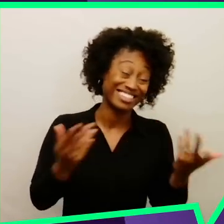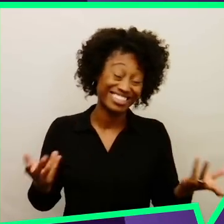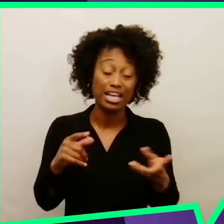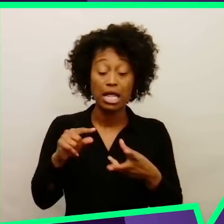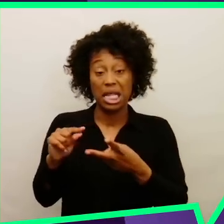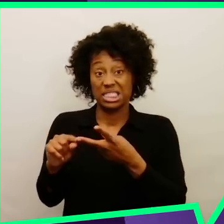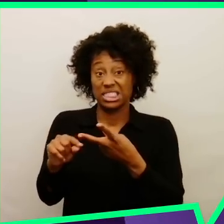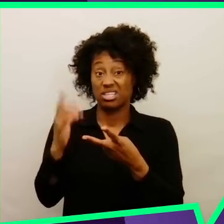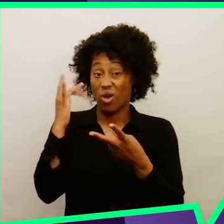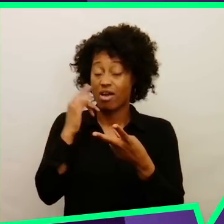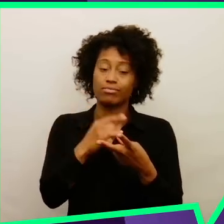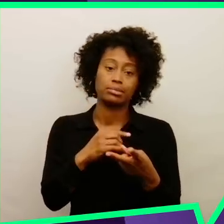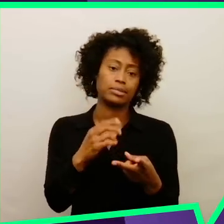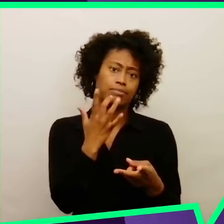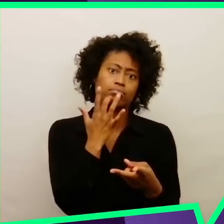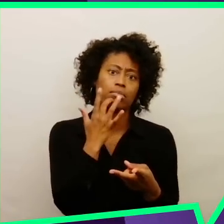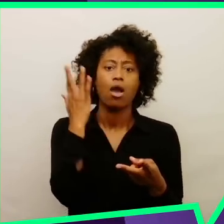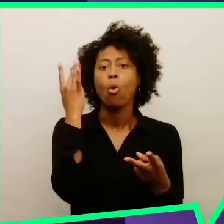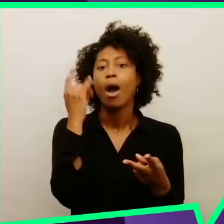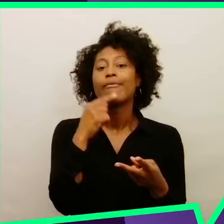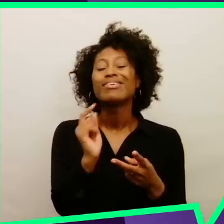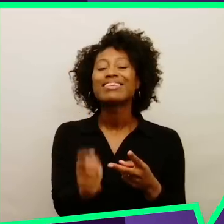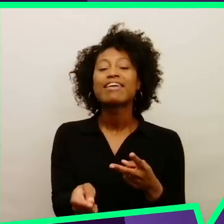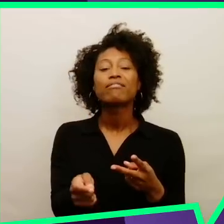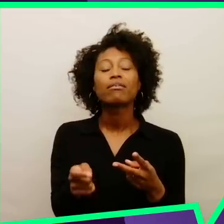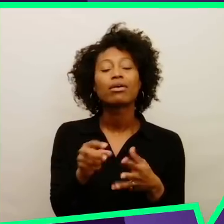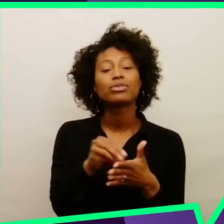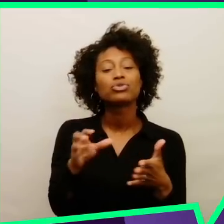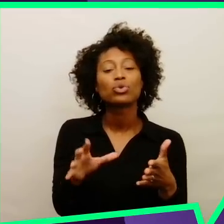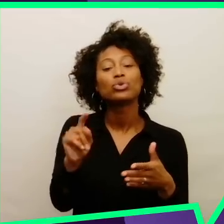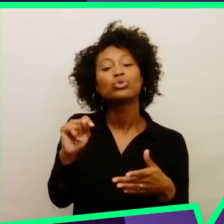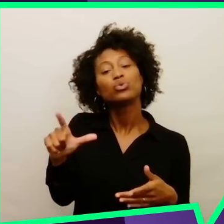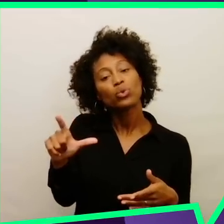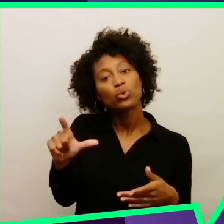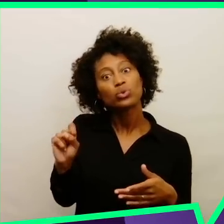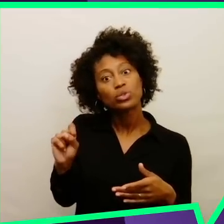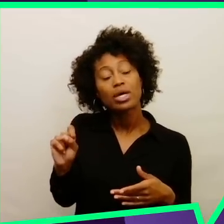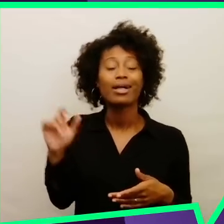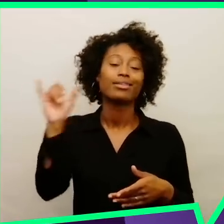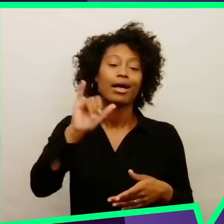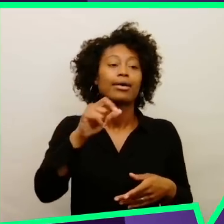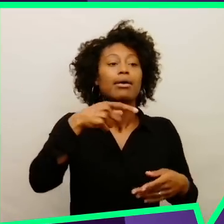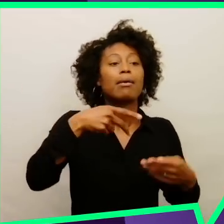is we're giving students a tool set. And again, just like PowerPoint, or Microsoft Word,